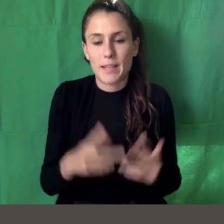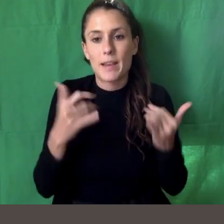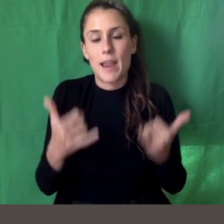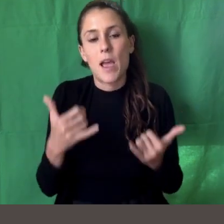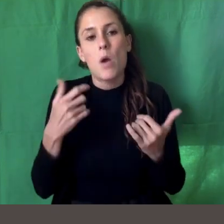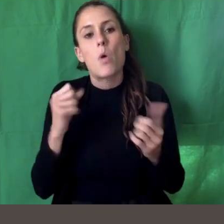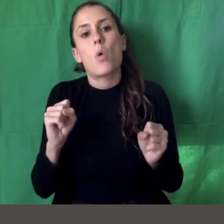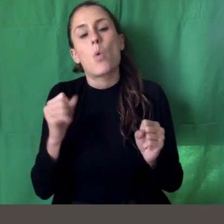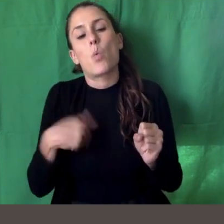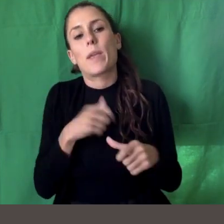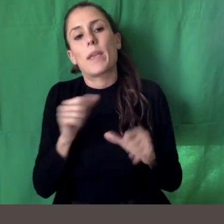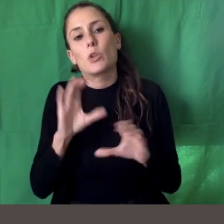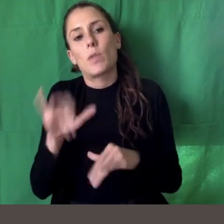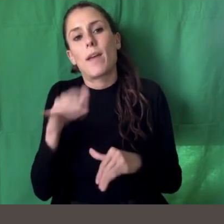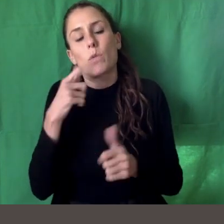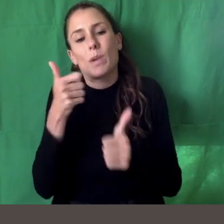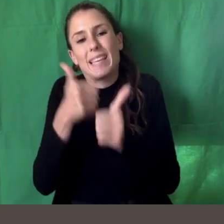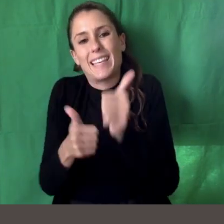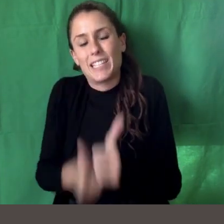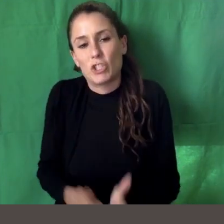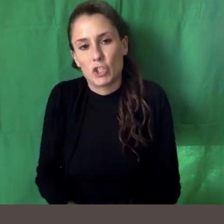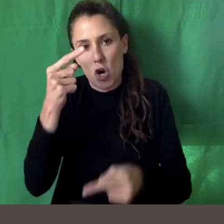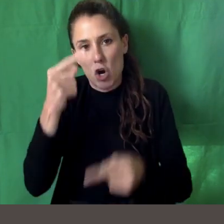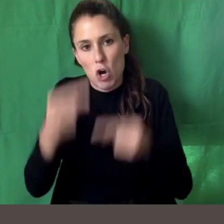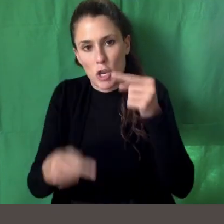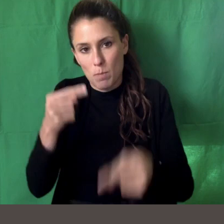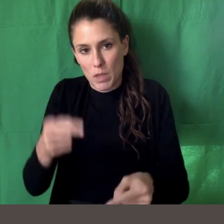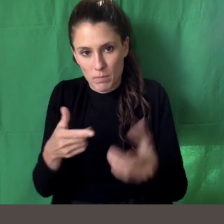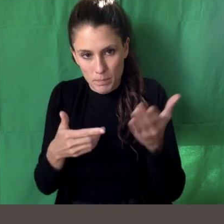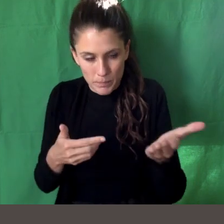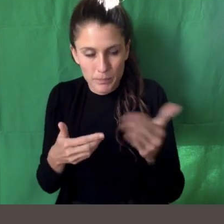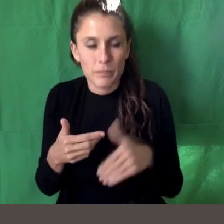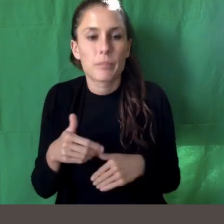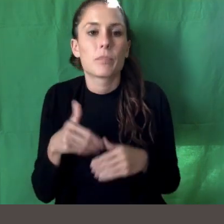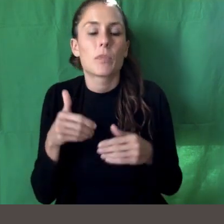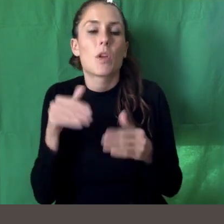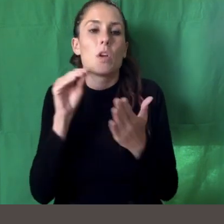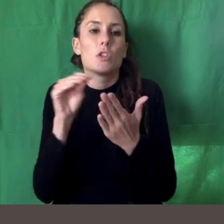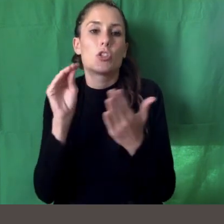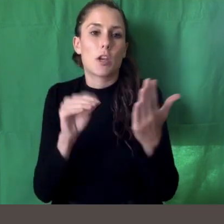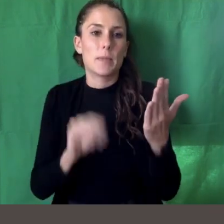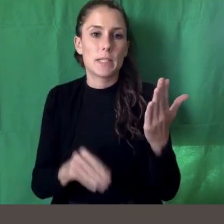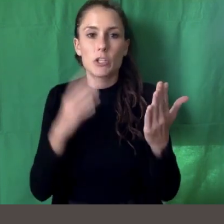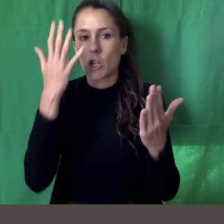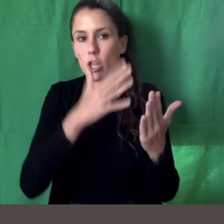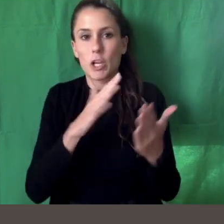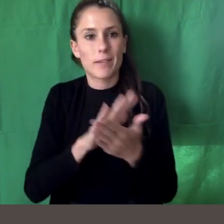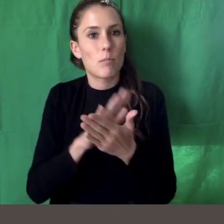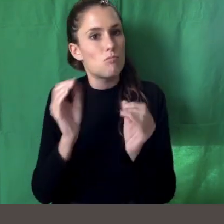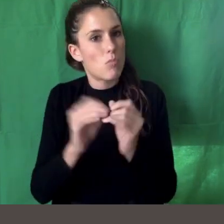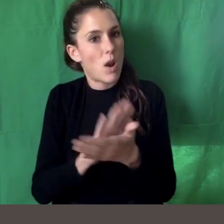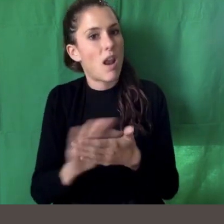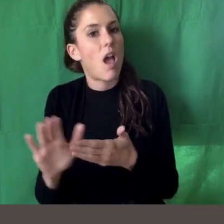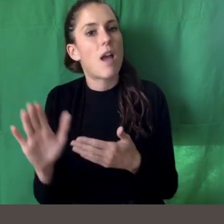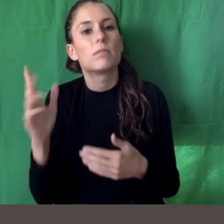we can now do this per argument. What else is there? Documentation looks a lot nicer